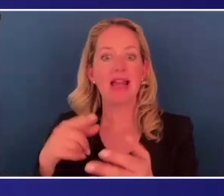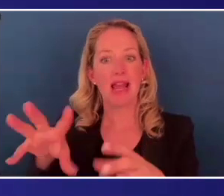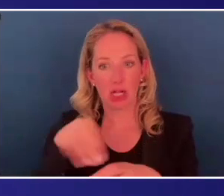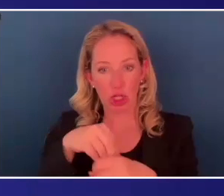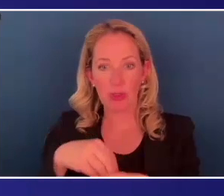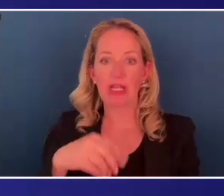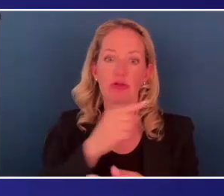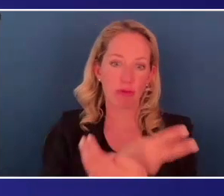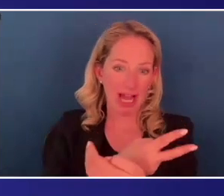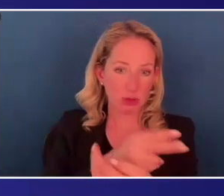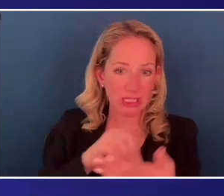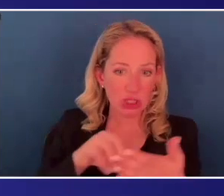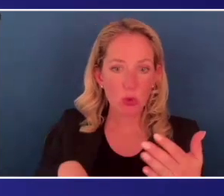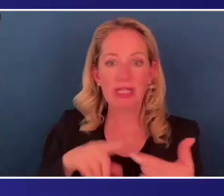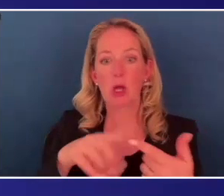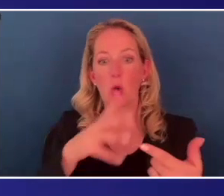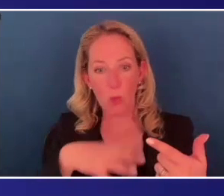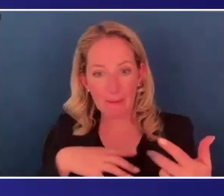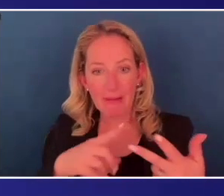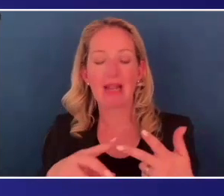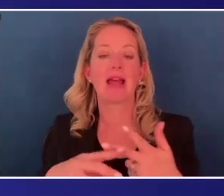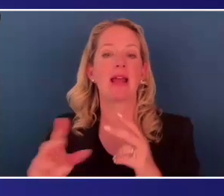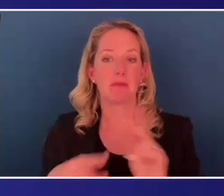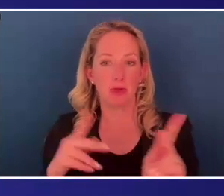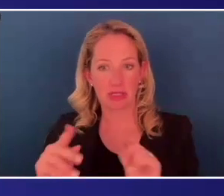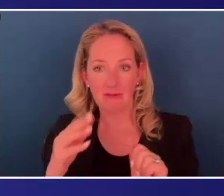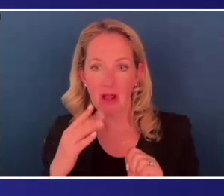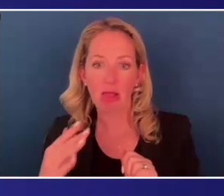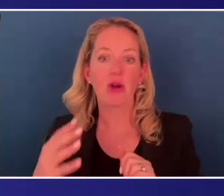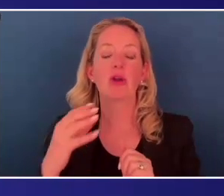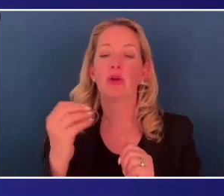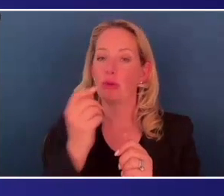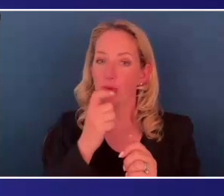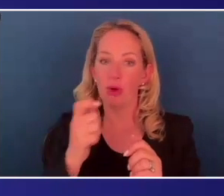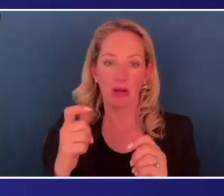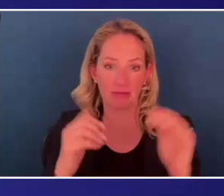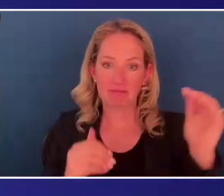2 groups who are disproportionately affected by systemic wage and employment cities. However, IDR remains problematic.